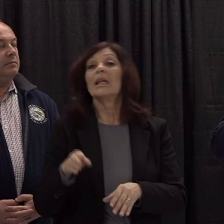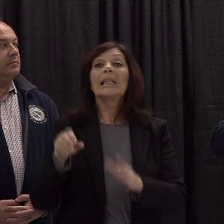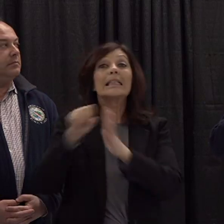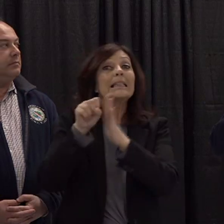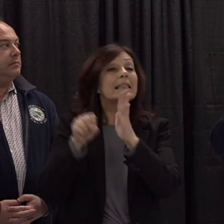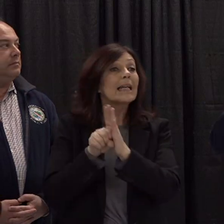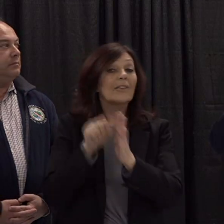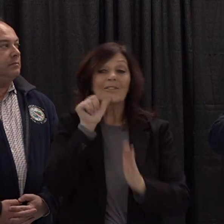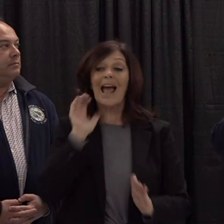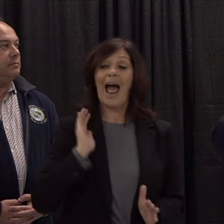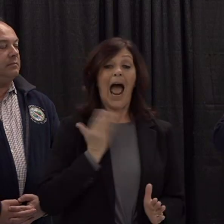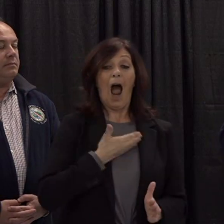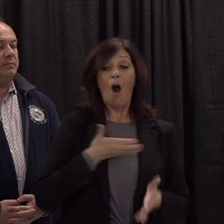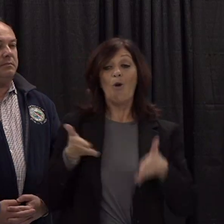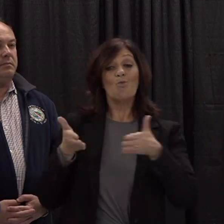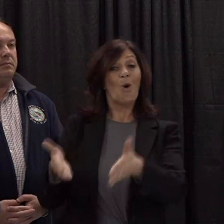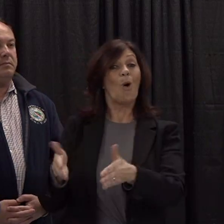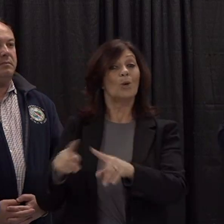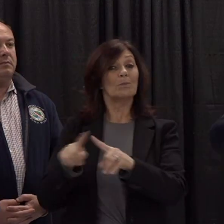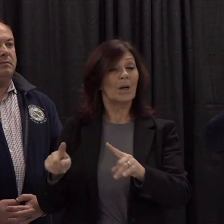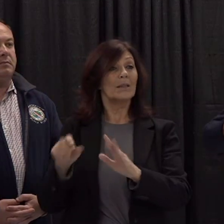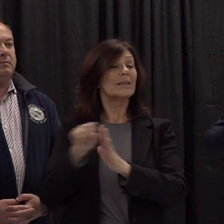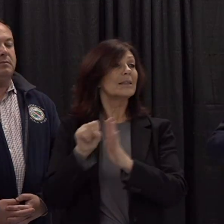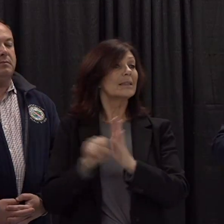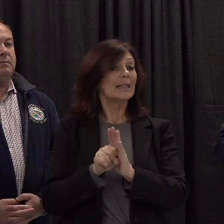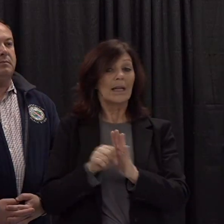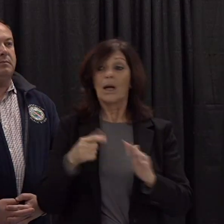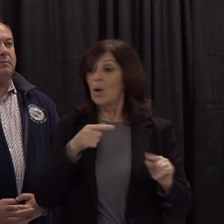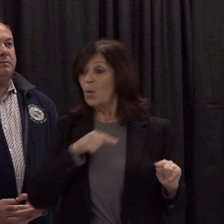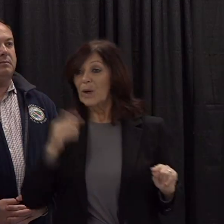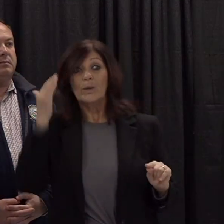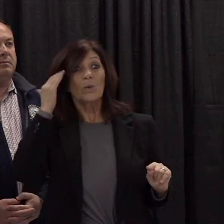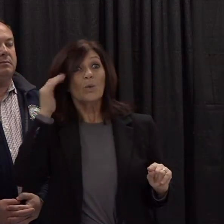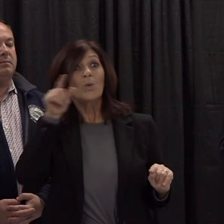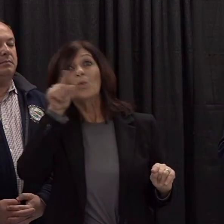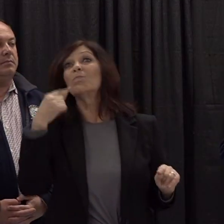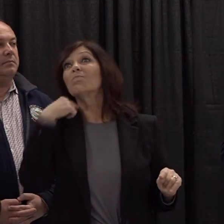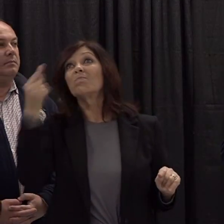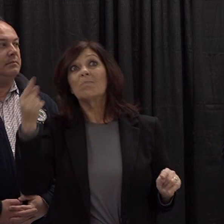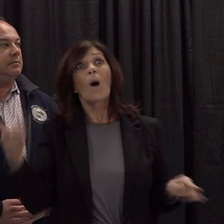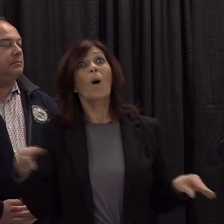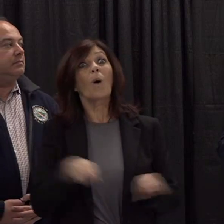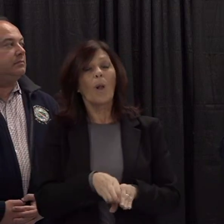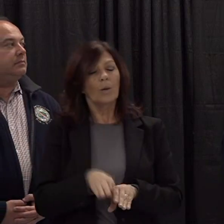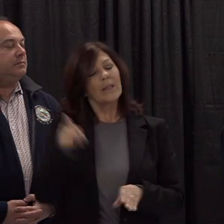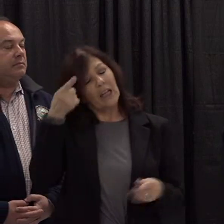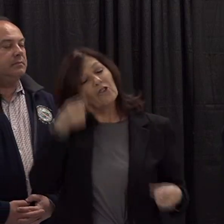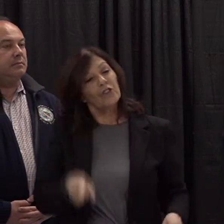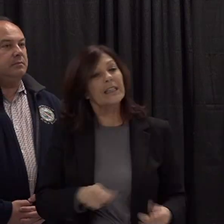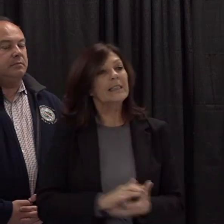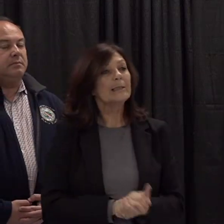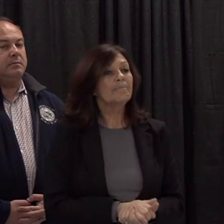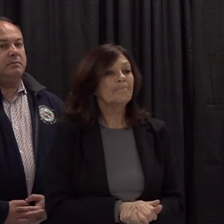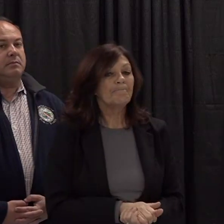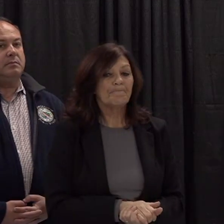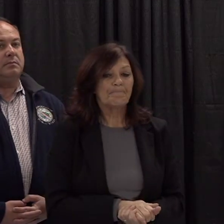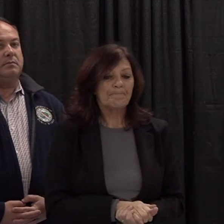But we we had the boots on the ground and the eyes in the field. So we knew we needed to close them and and they agreed so we immediately closed them.